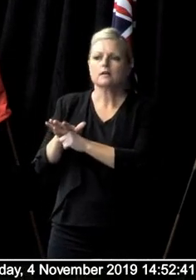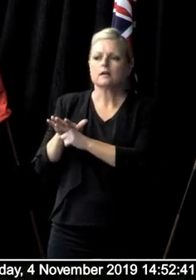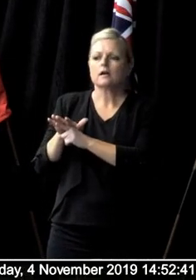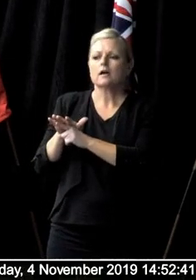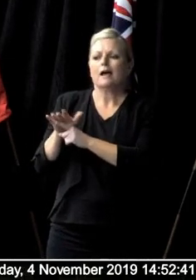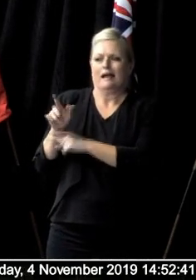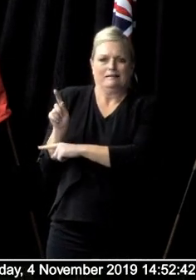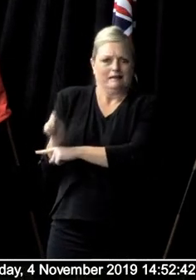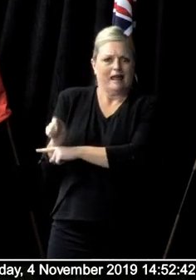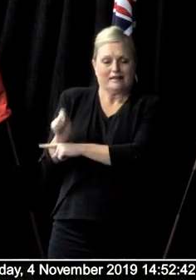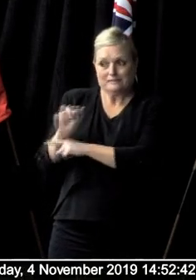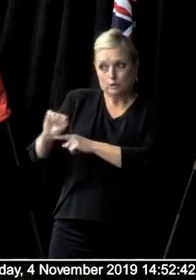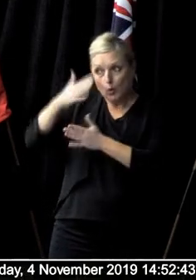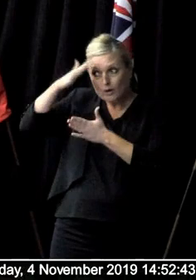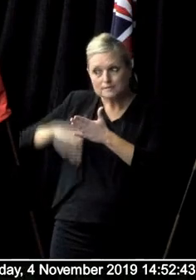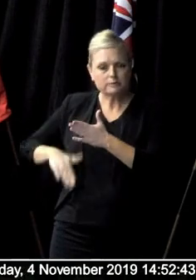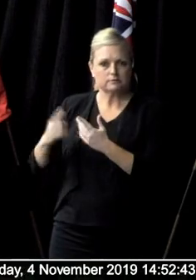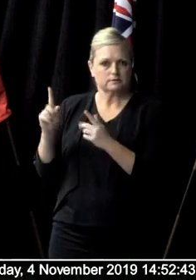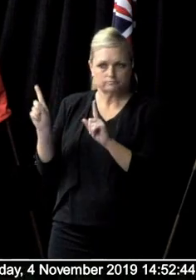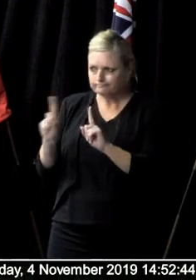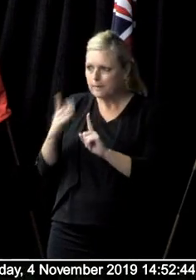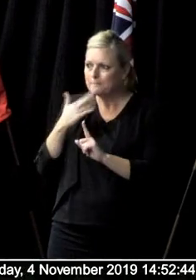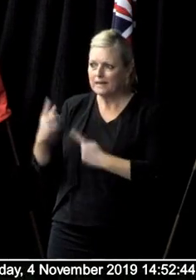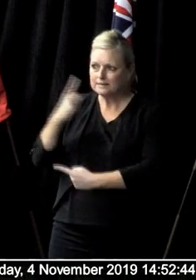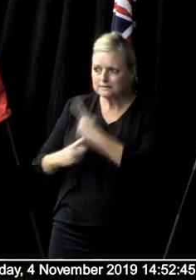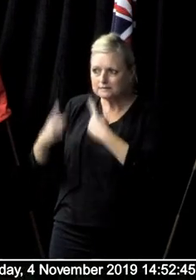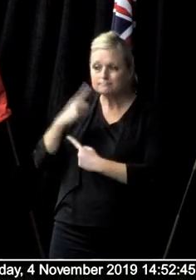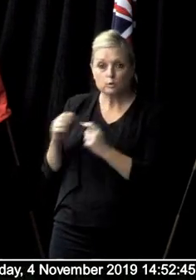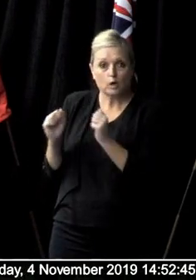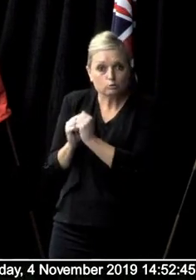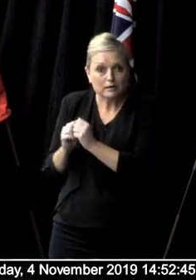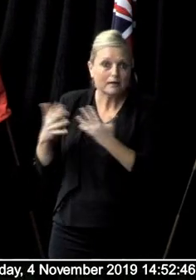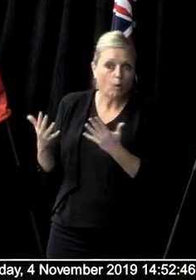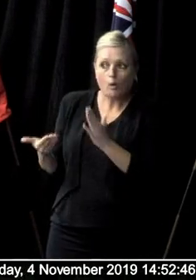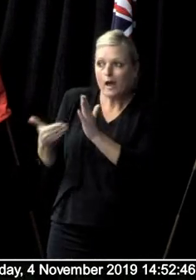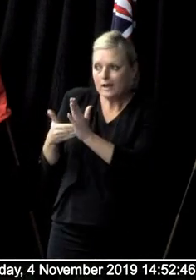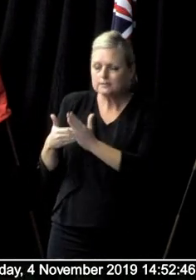What’s your experience, consistent or otherwise of what... No different.